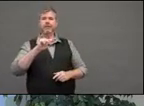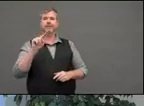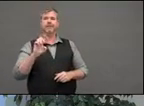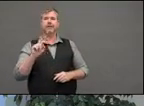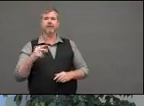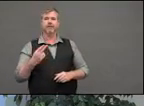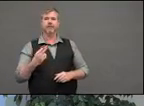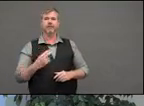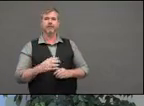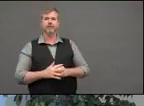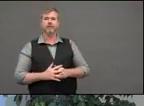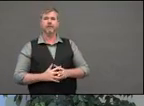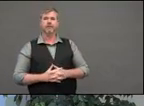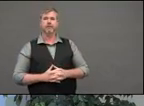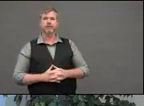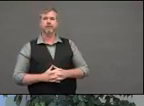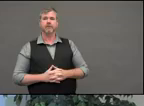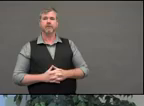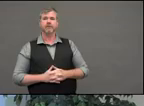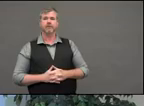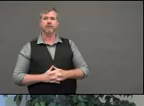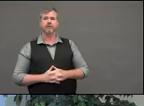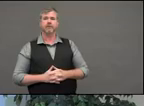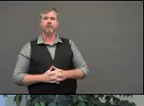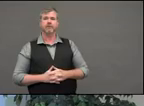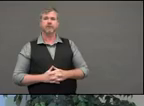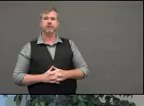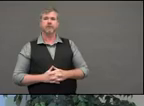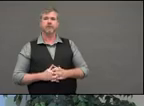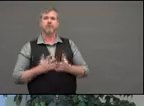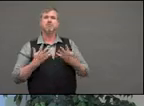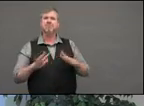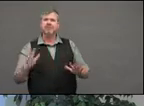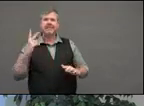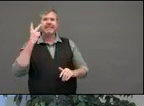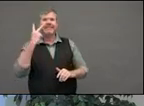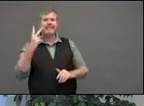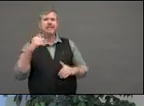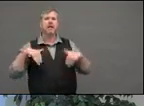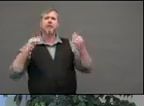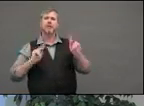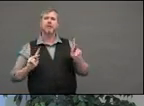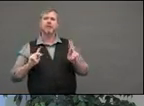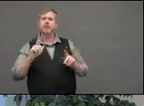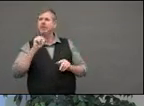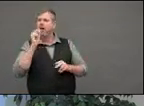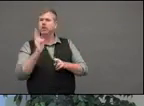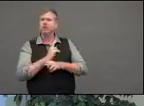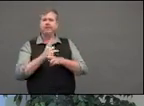um i've definitely seen some young people not wearing face covering or not social distancing